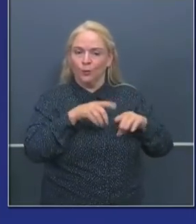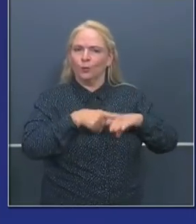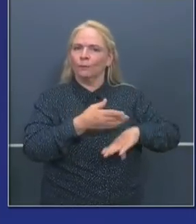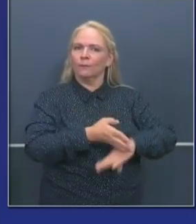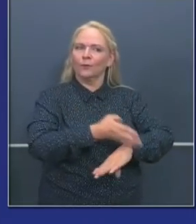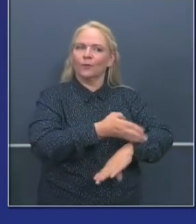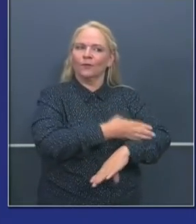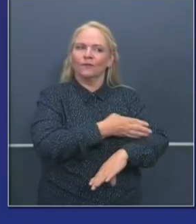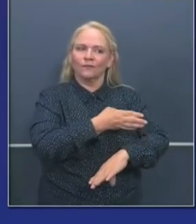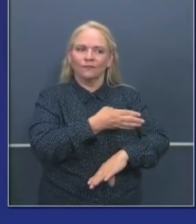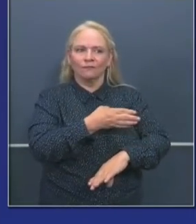CONFIDENT AND WE'LL SEE PROGRESS.